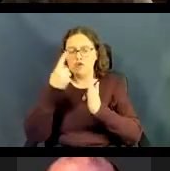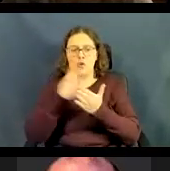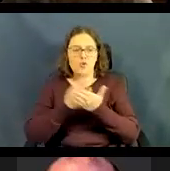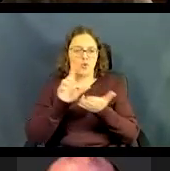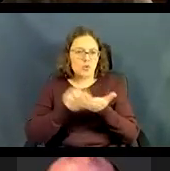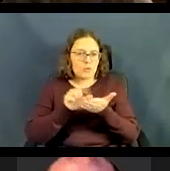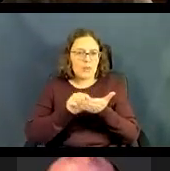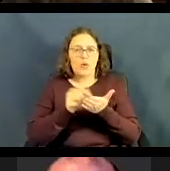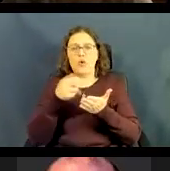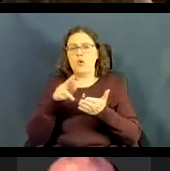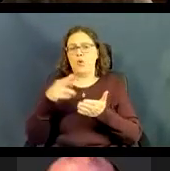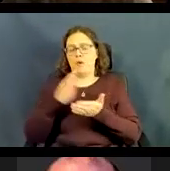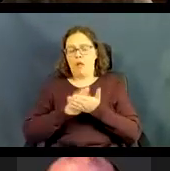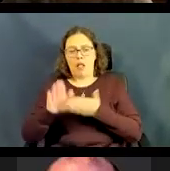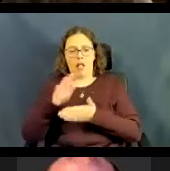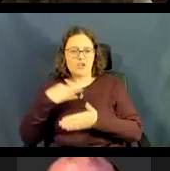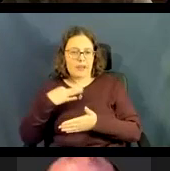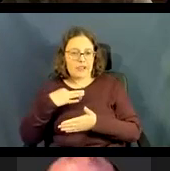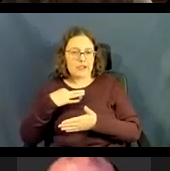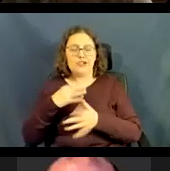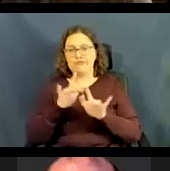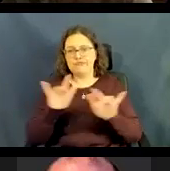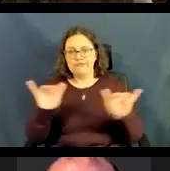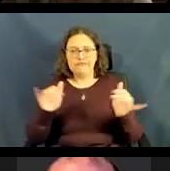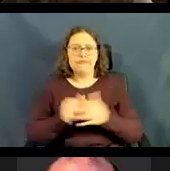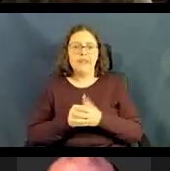You click on each page and sub page to begin entering information.